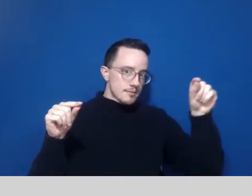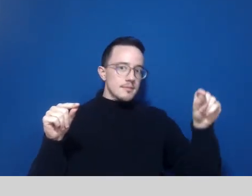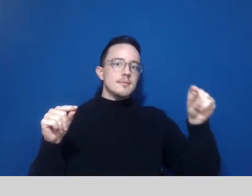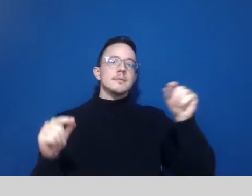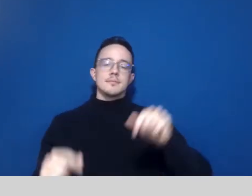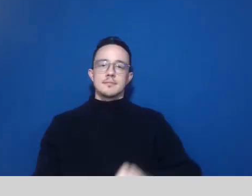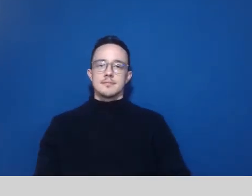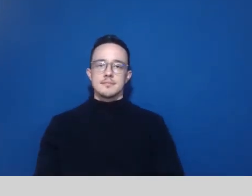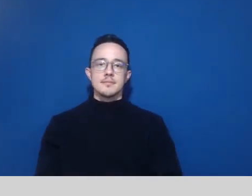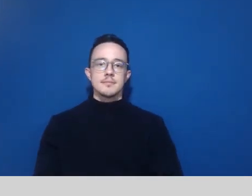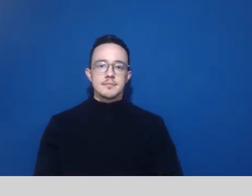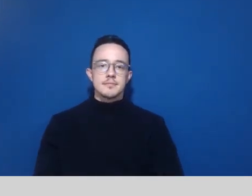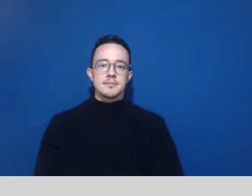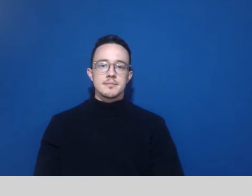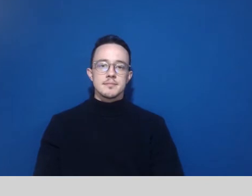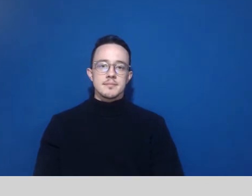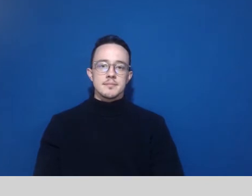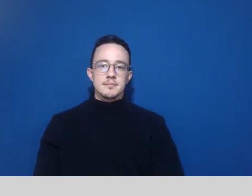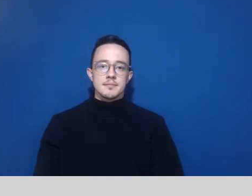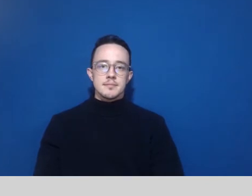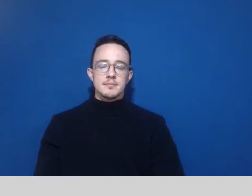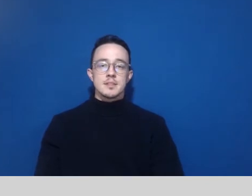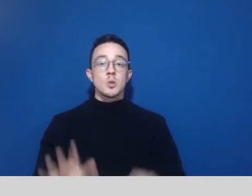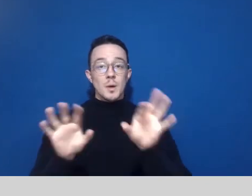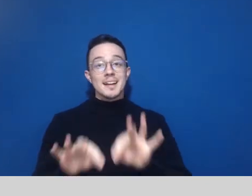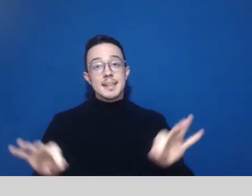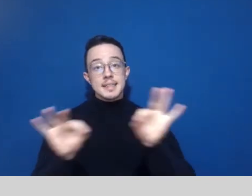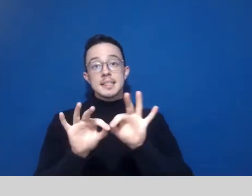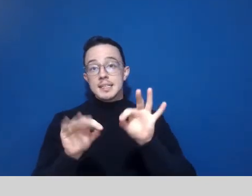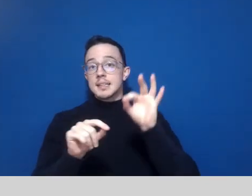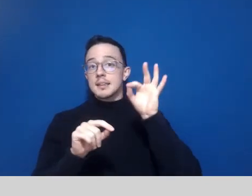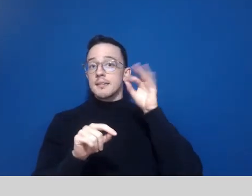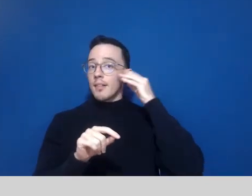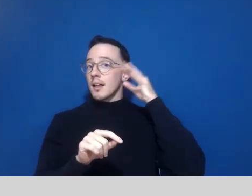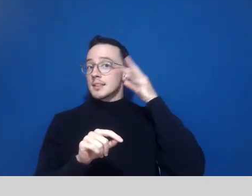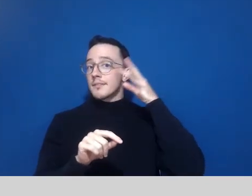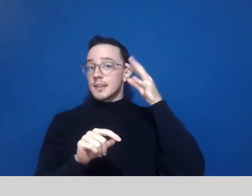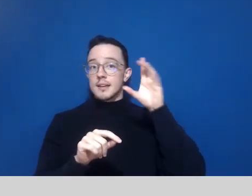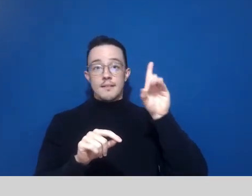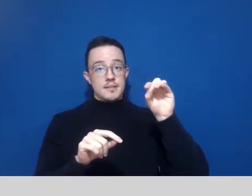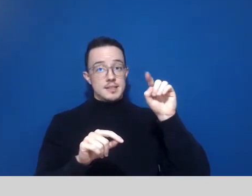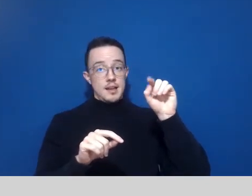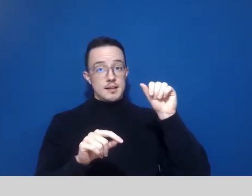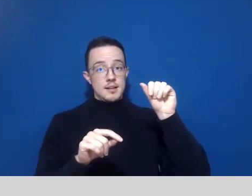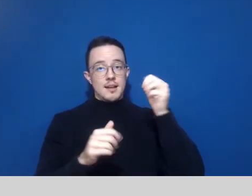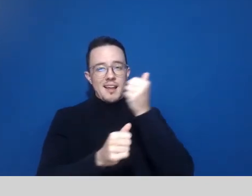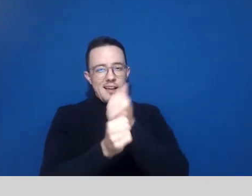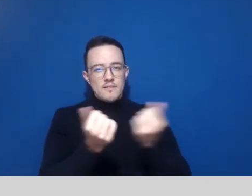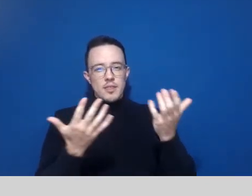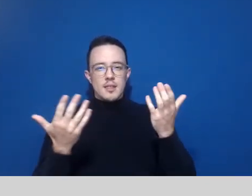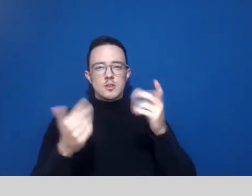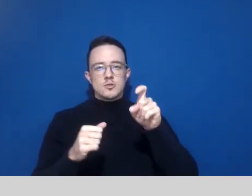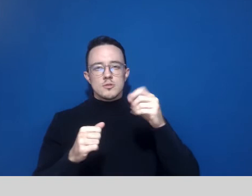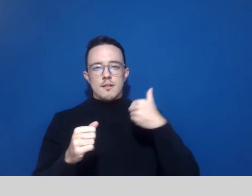A key philosophy of Datasette is everything should have a URL. So, once I've constructed this query, and put it on a chart,